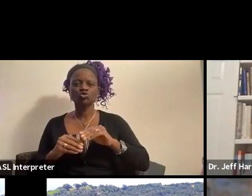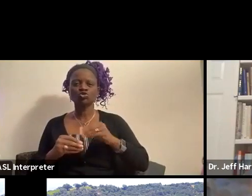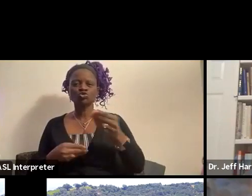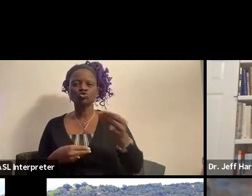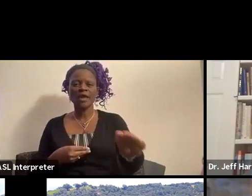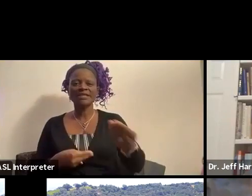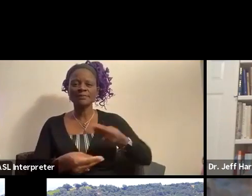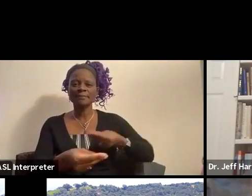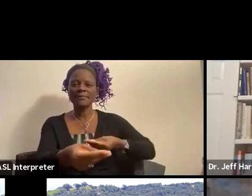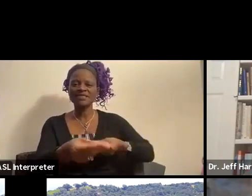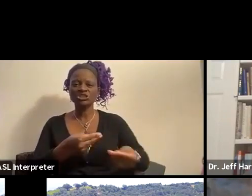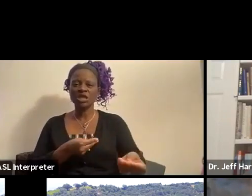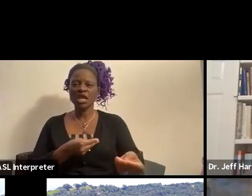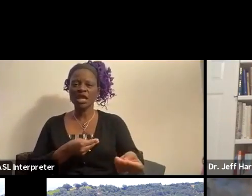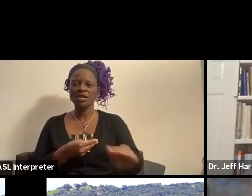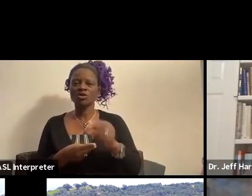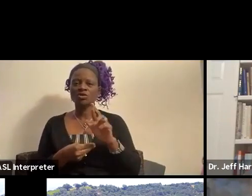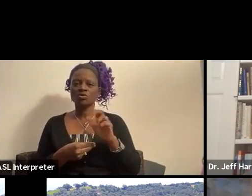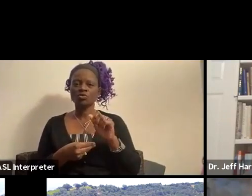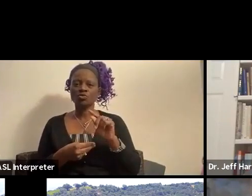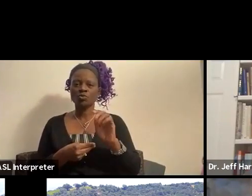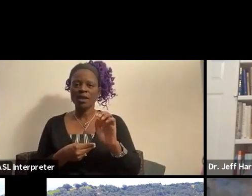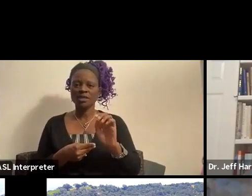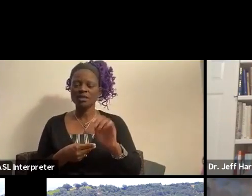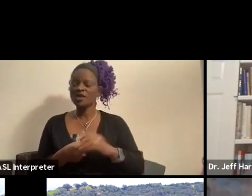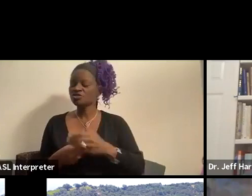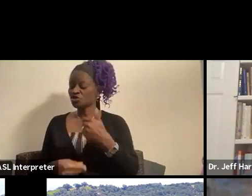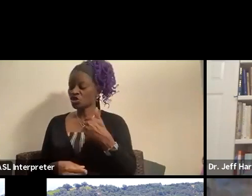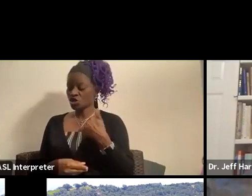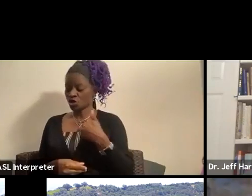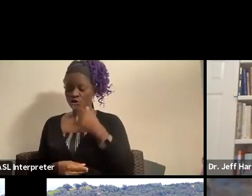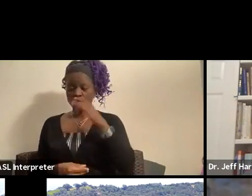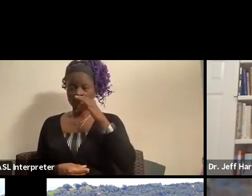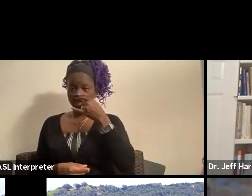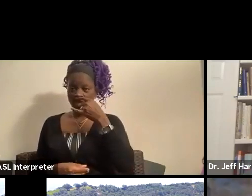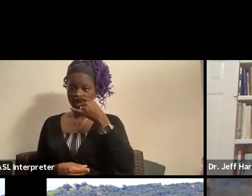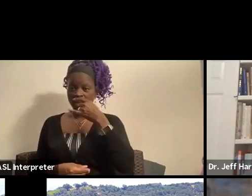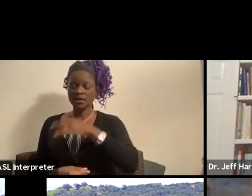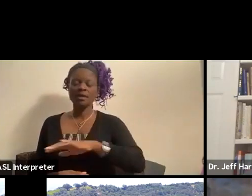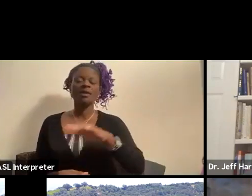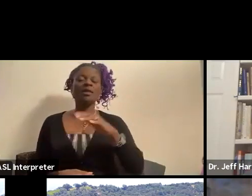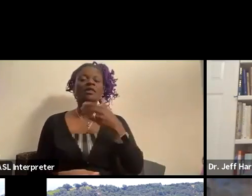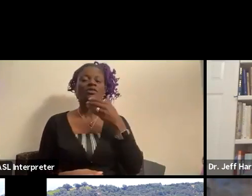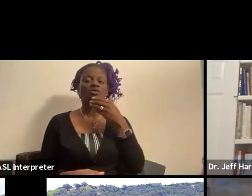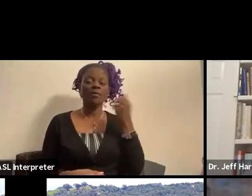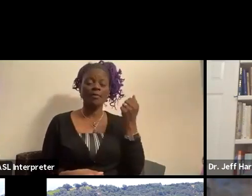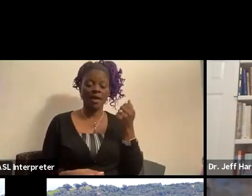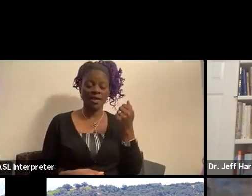So the younger the child, the better the opportunity for instruction to that child.